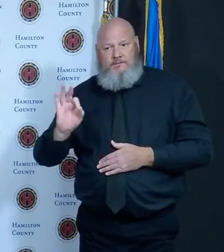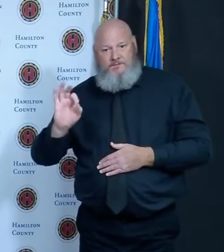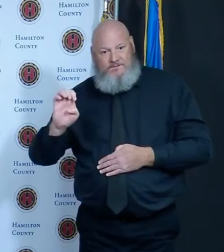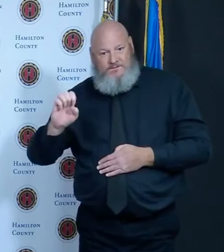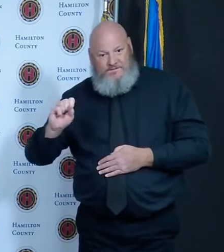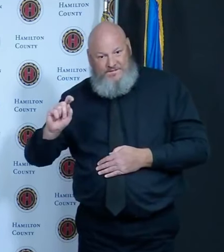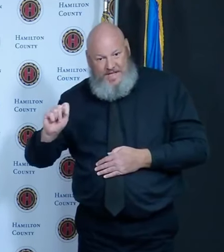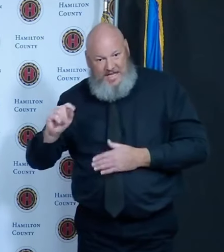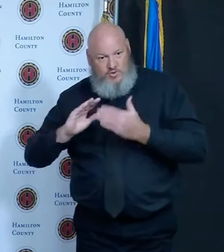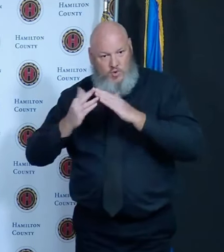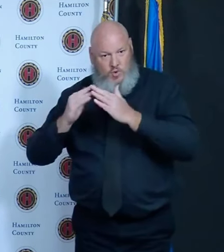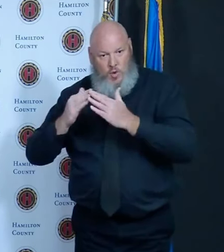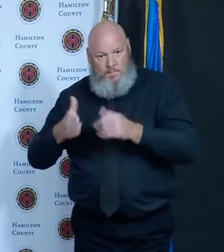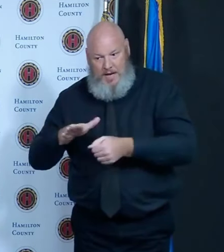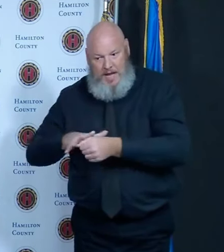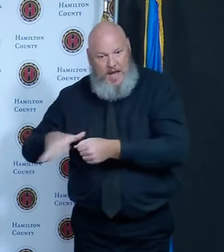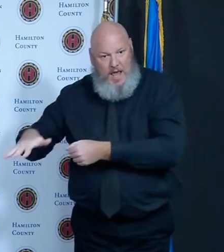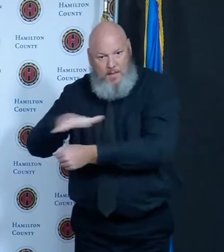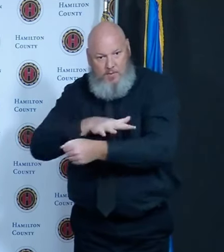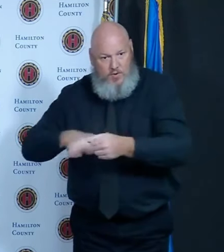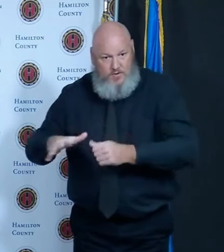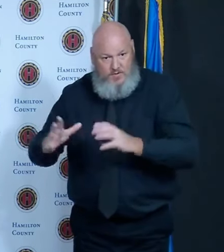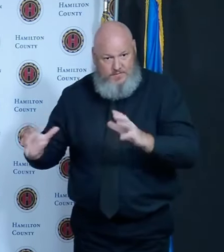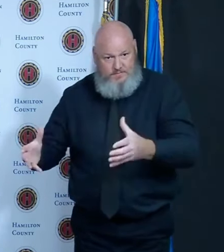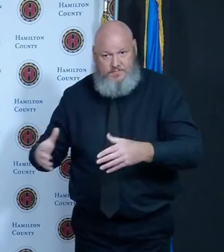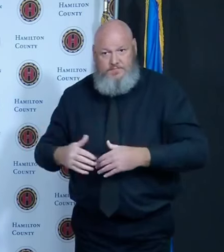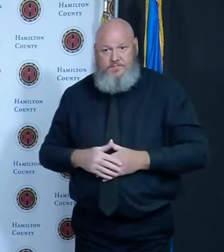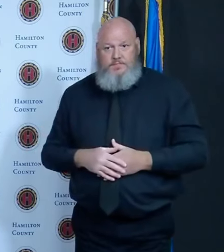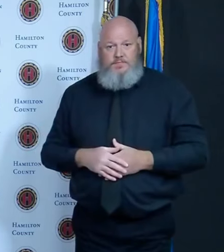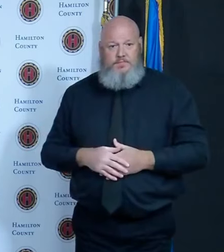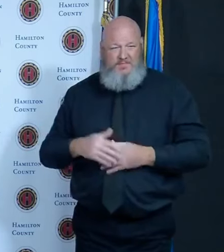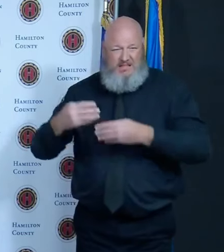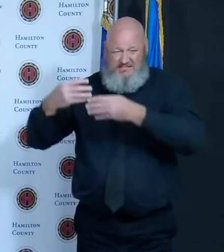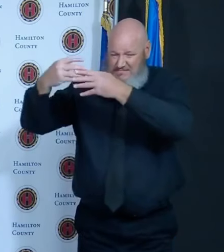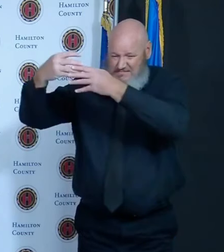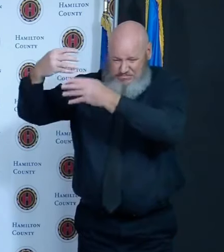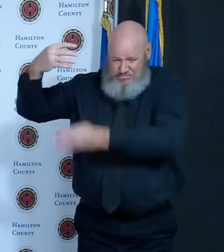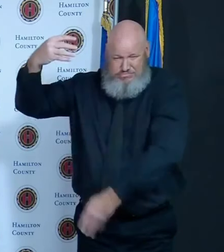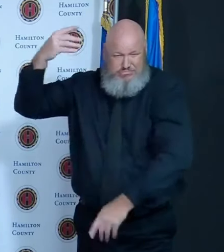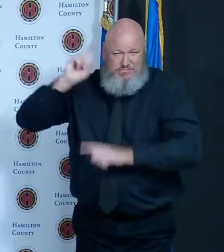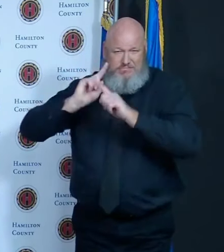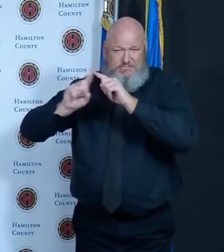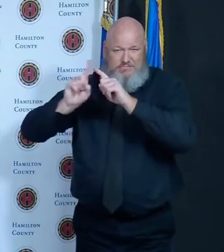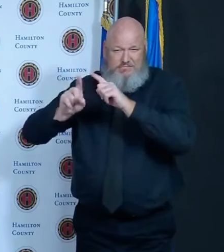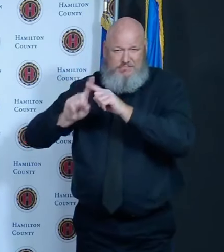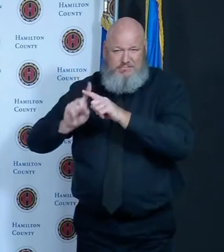see that the organizations that need the supplies are asking for them and getting